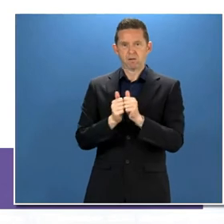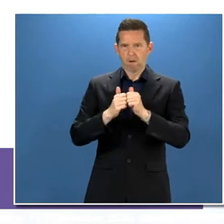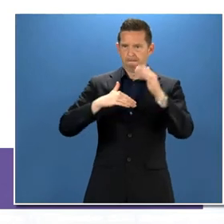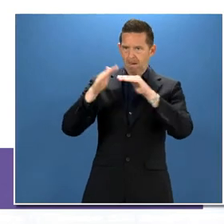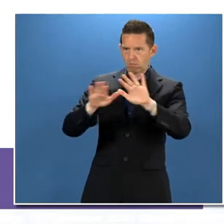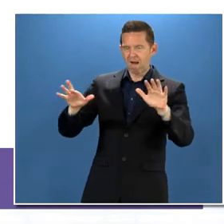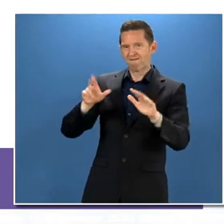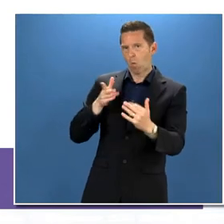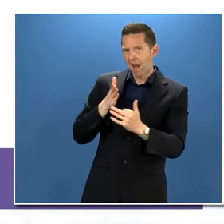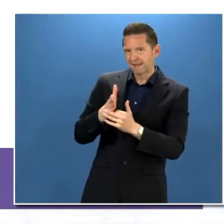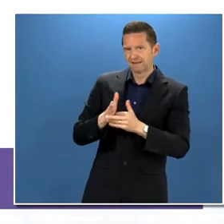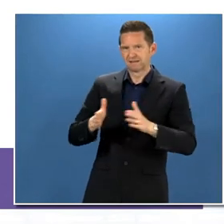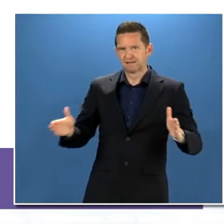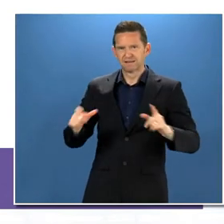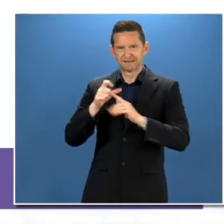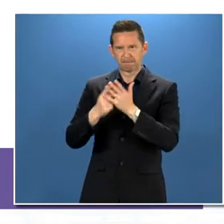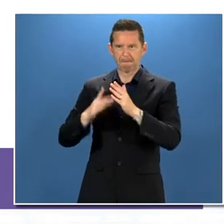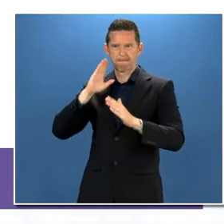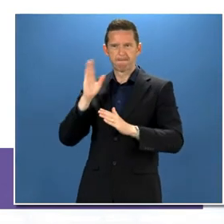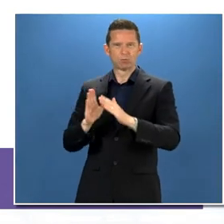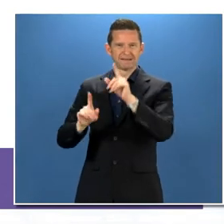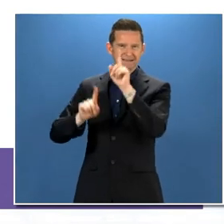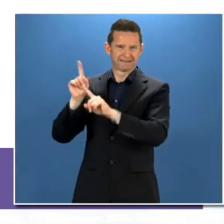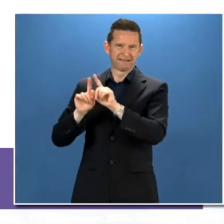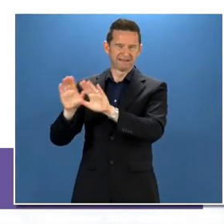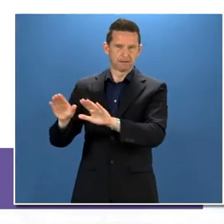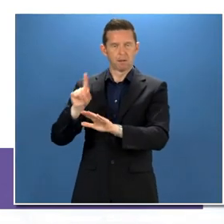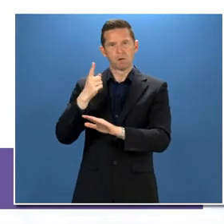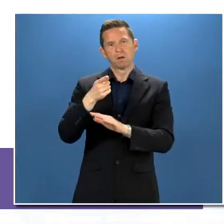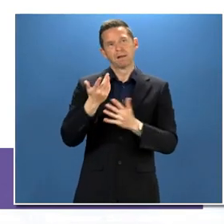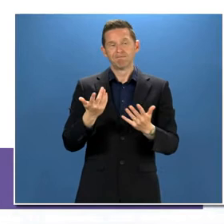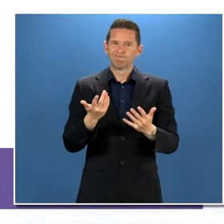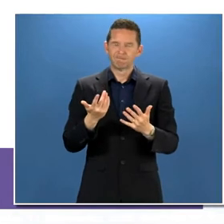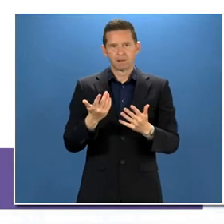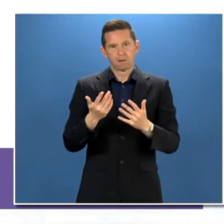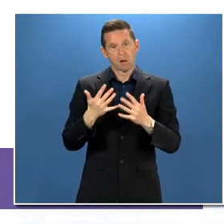in more modern cities. The United States healthcare system does take some getting used to,